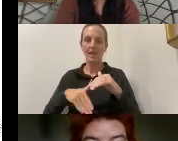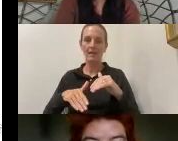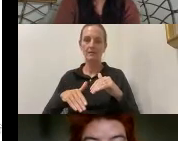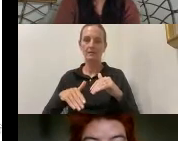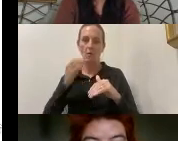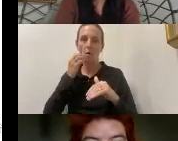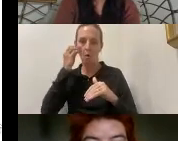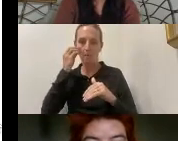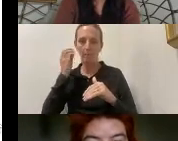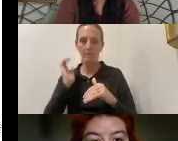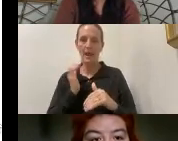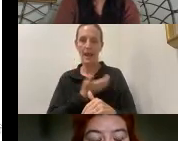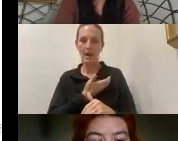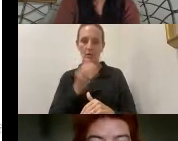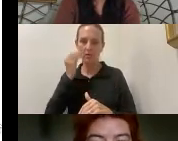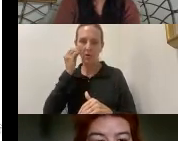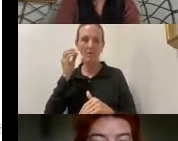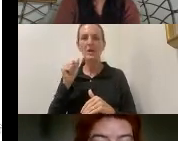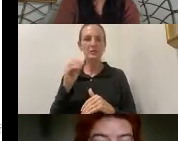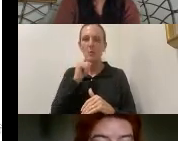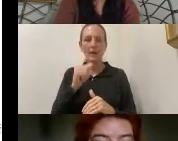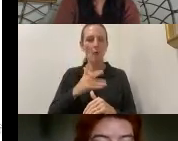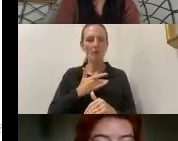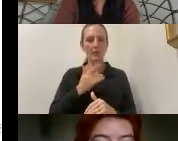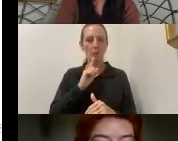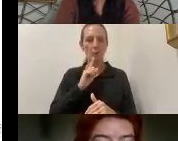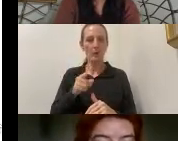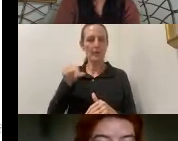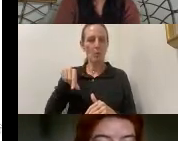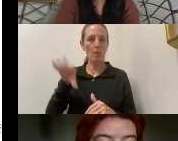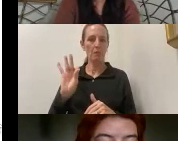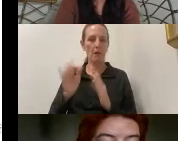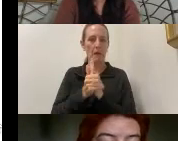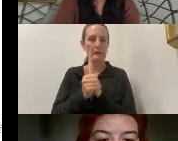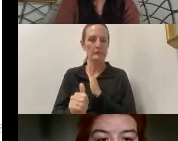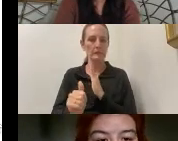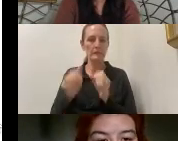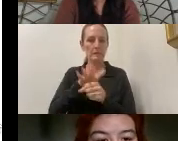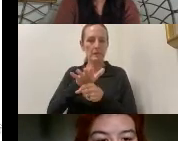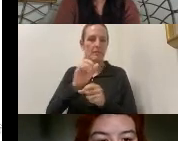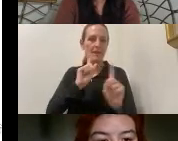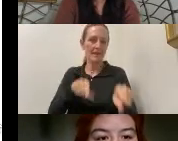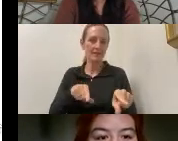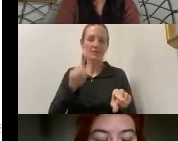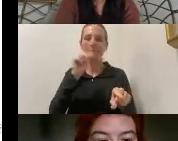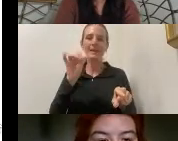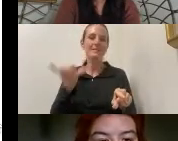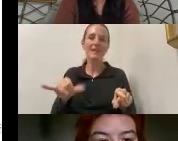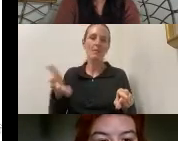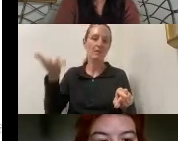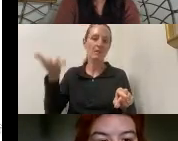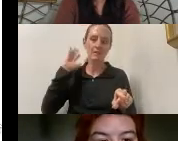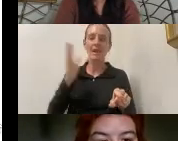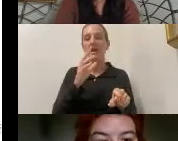feel super qualified to answer that because that was, they made a plan, they took care